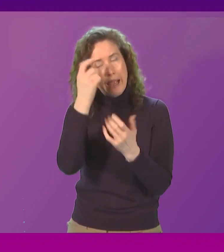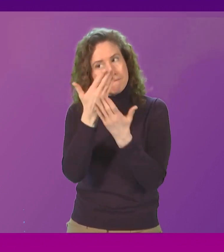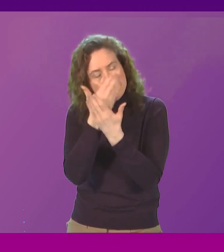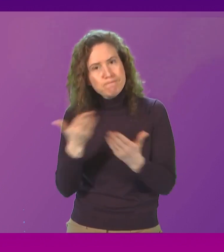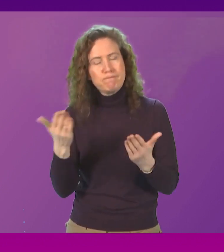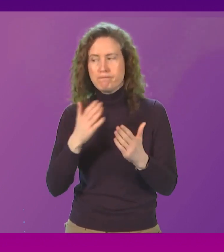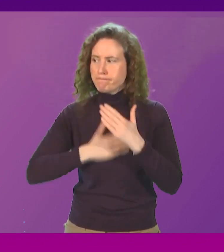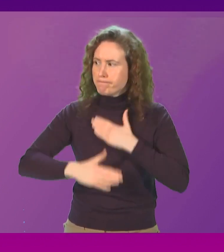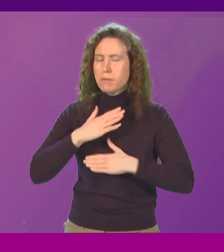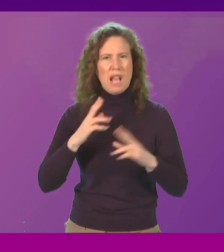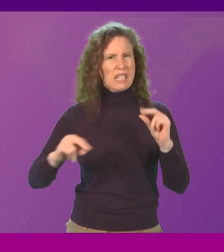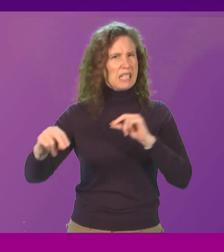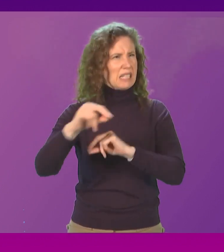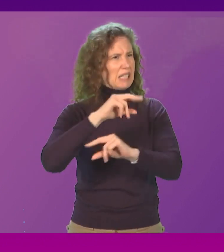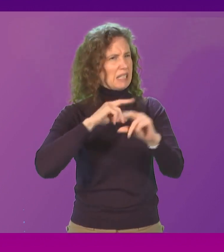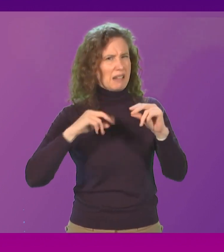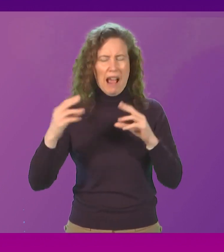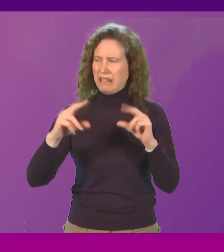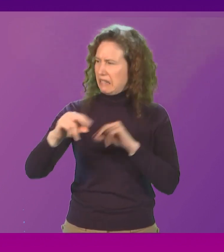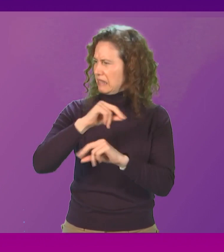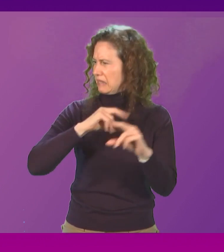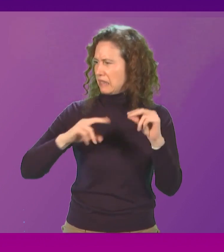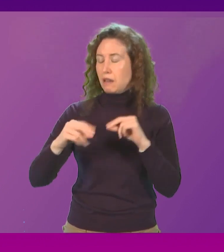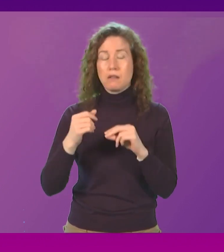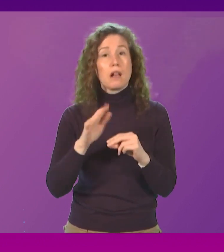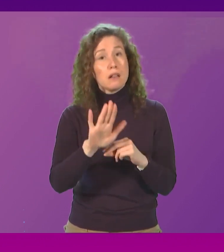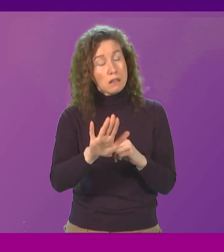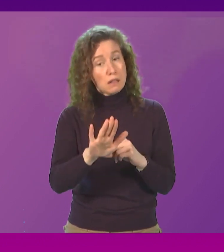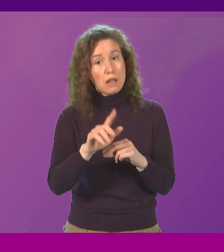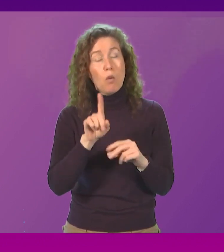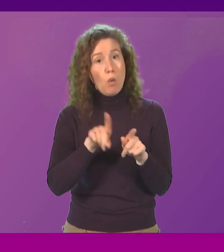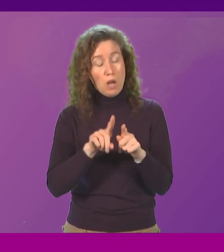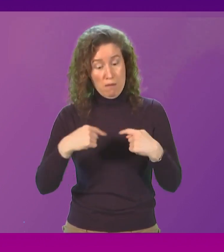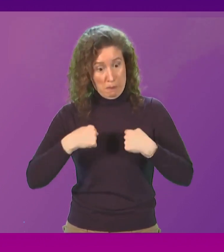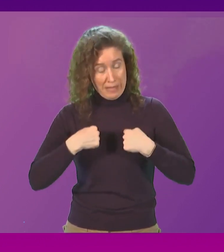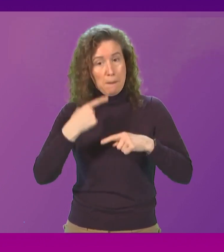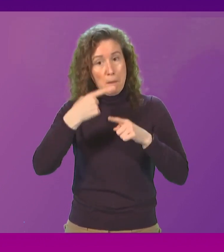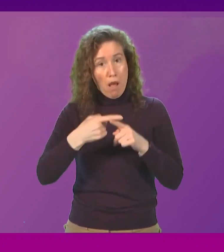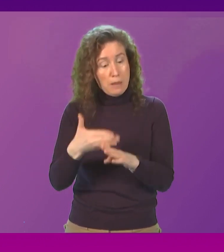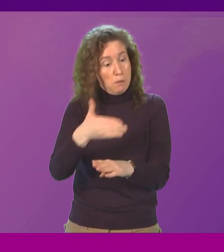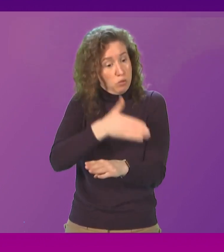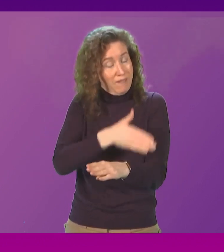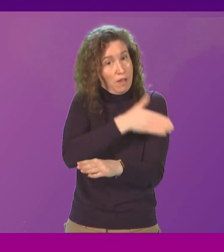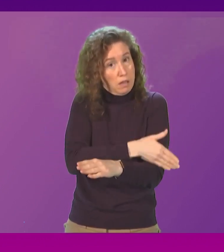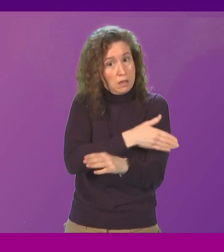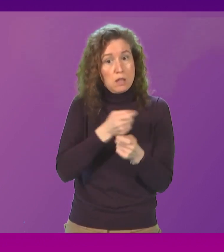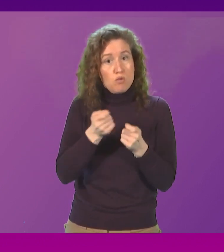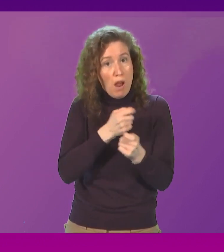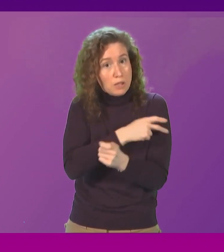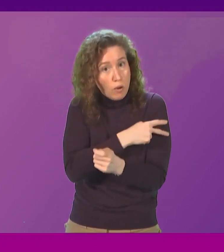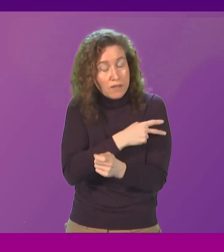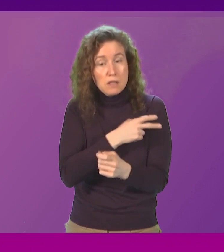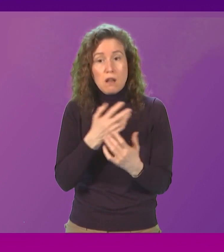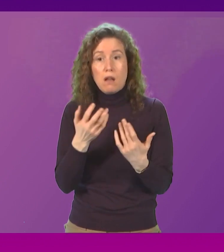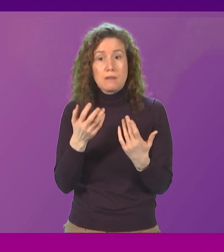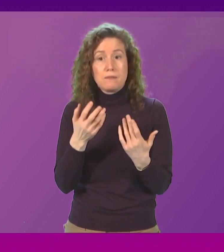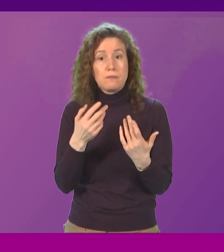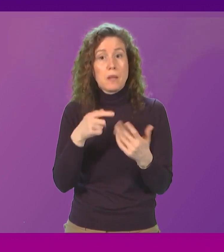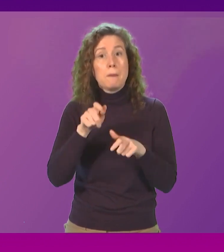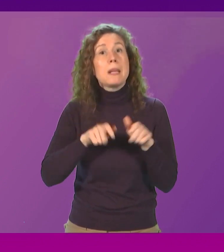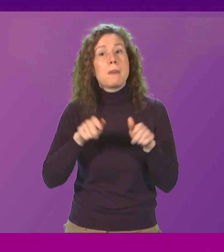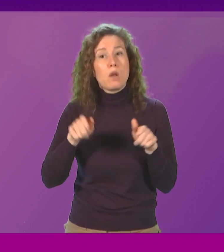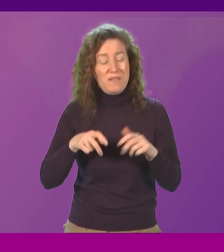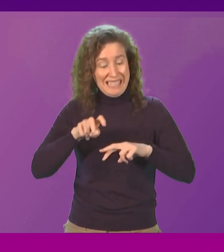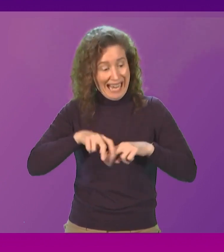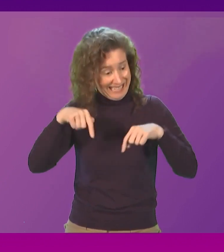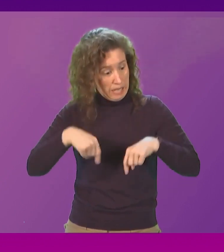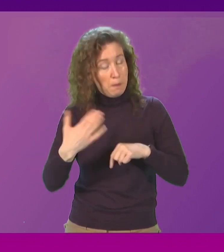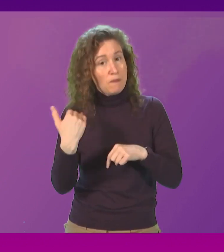I remind you of what not only I but my predecessors—those who have sat in this chair before me—have